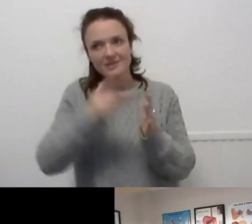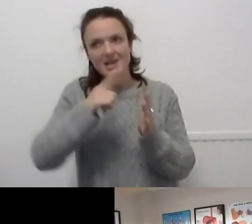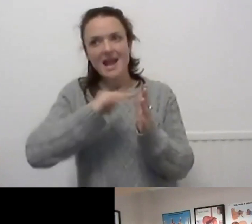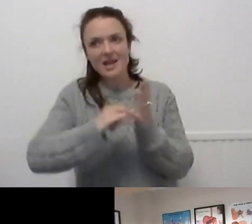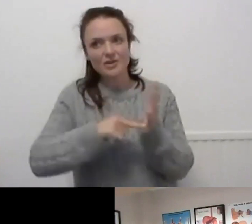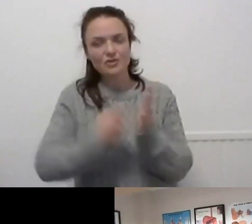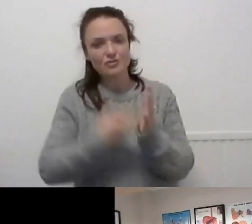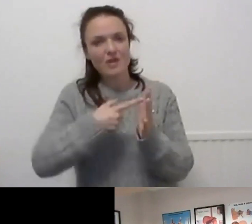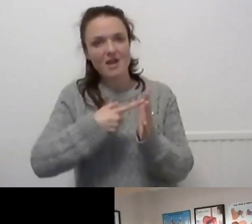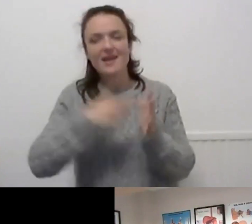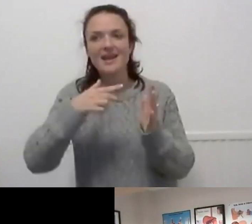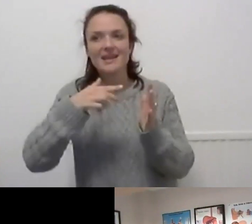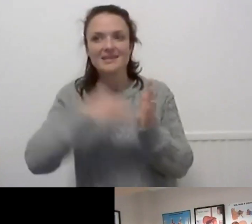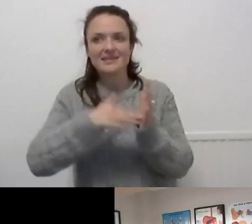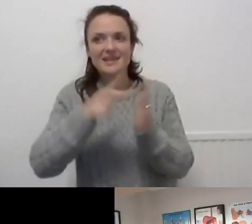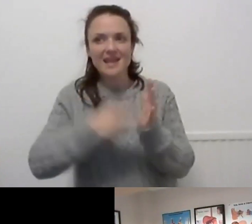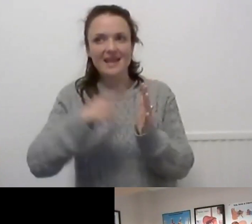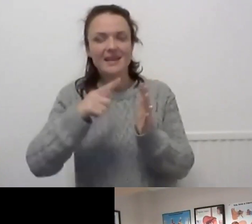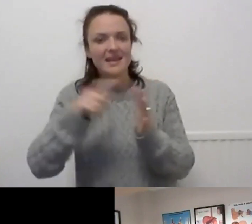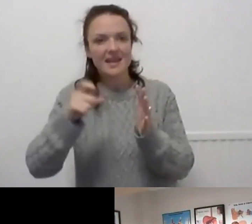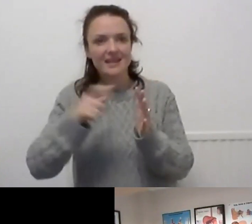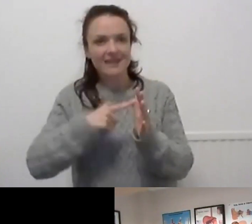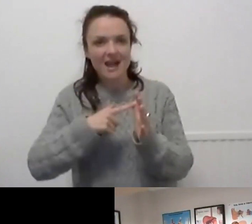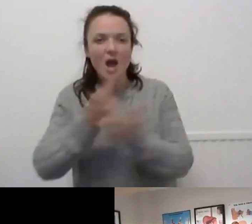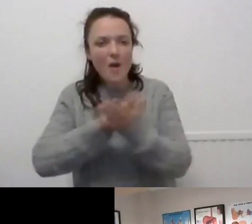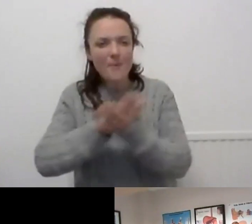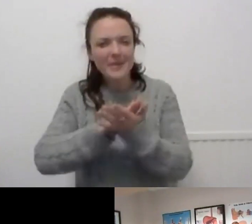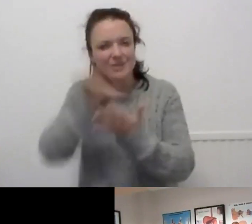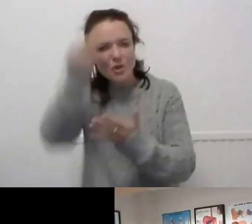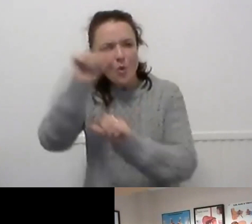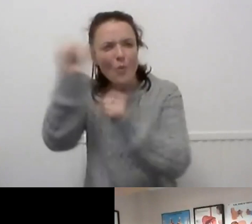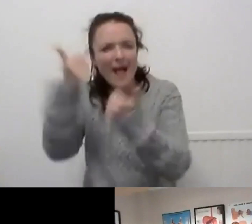and you trust and you see for your flu jab every year, or you see for your concept your services,